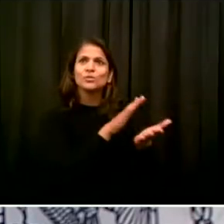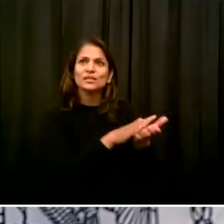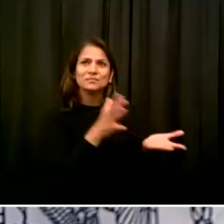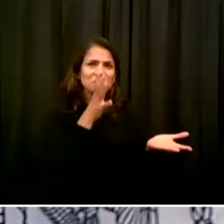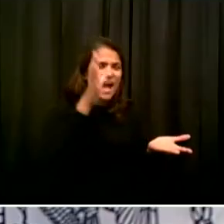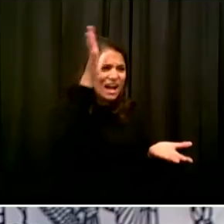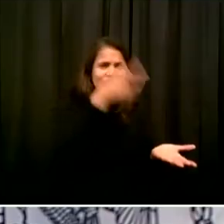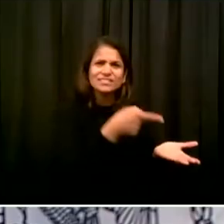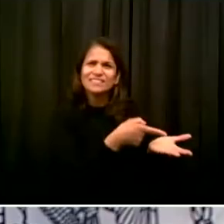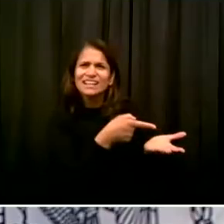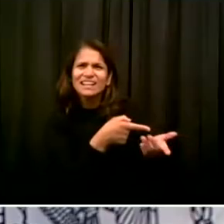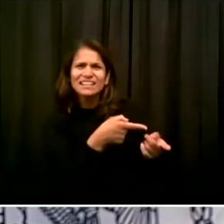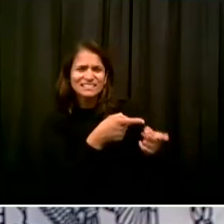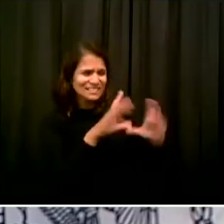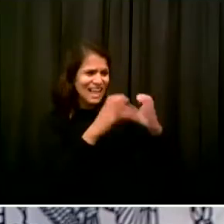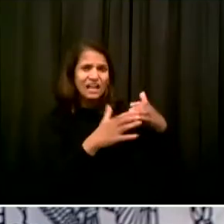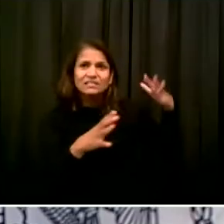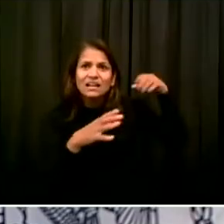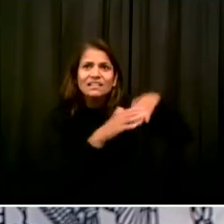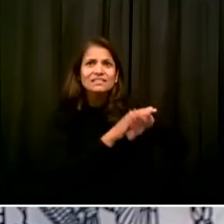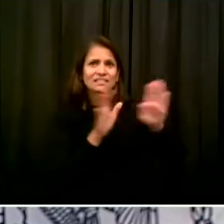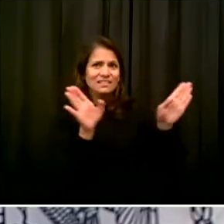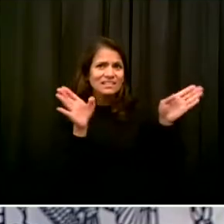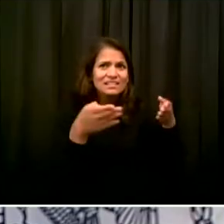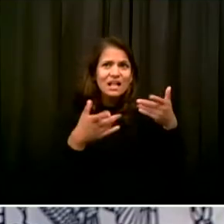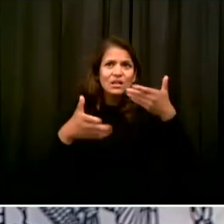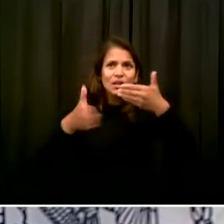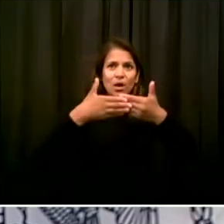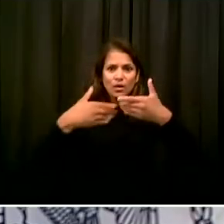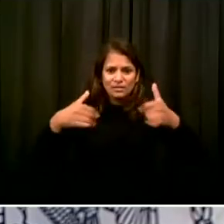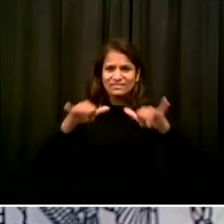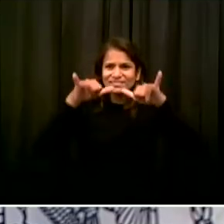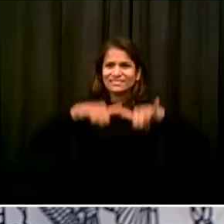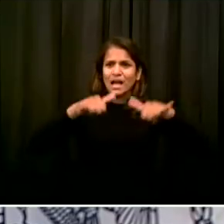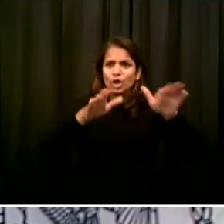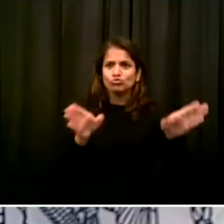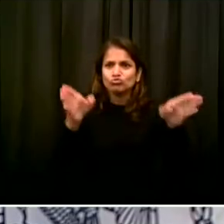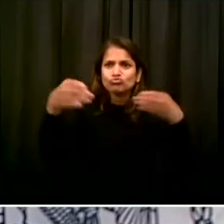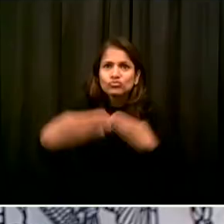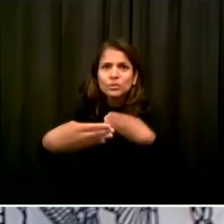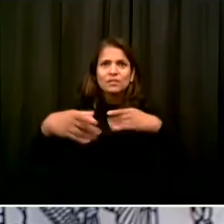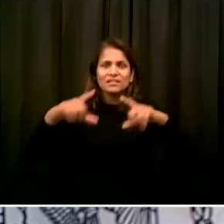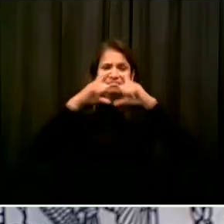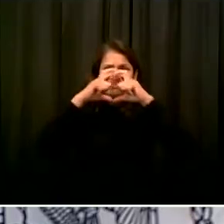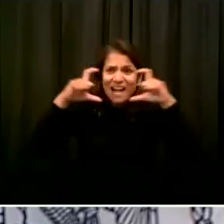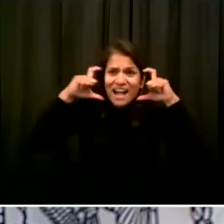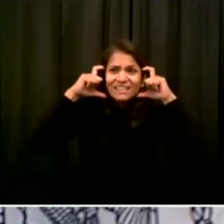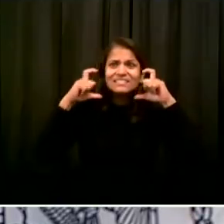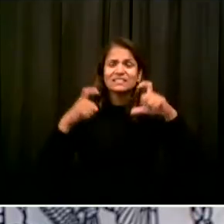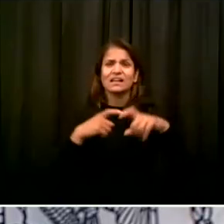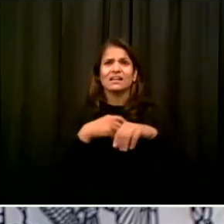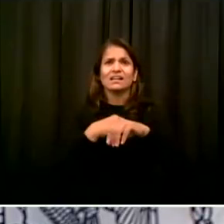ENJOYED WILL WHILE YOU ARE A DEAR PUBLIC SCHOOL PEARN T. THEY ARE GOING TO BE CONFINED